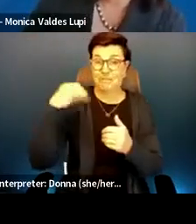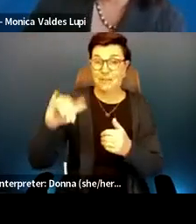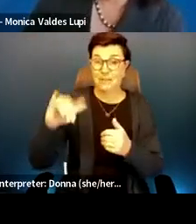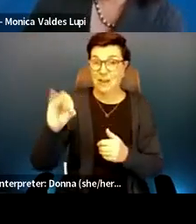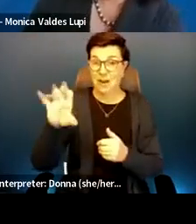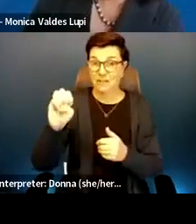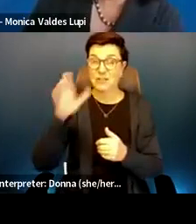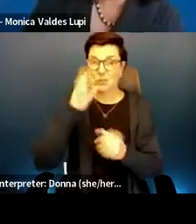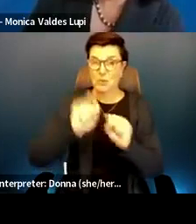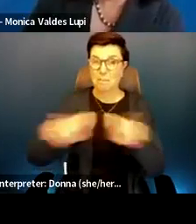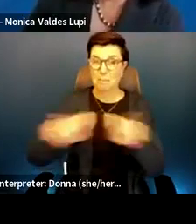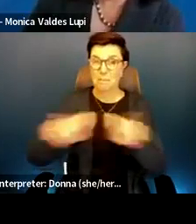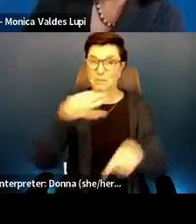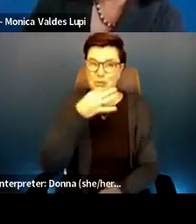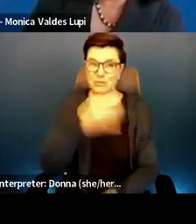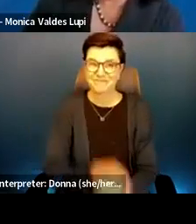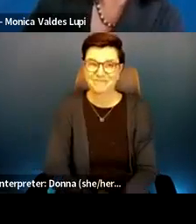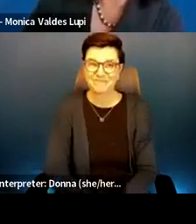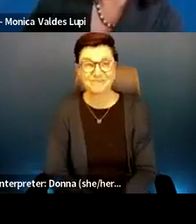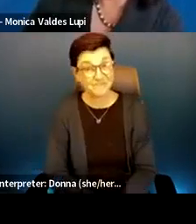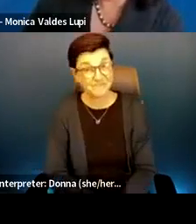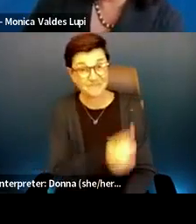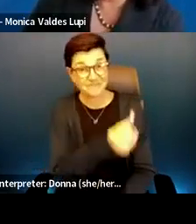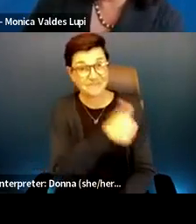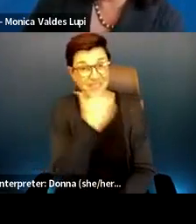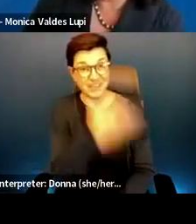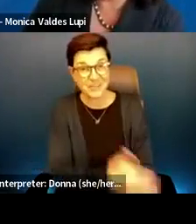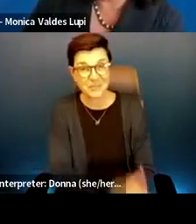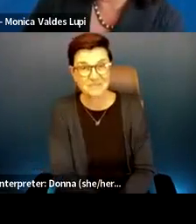Great. Thank you. Monica? Yes, thanks, David.